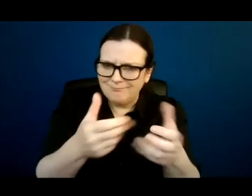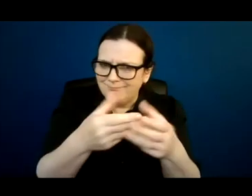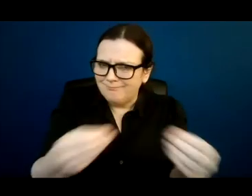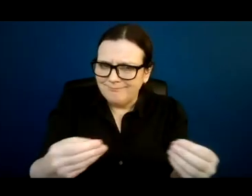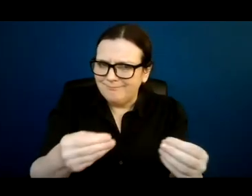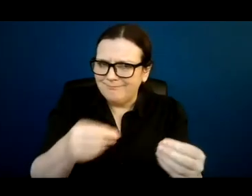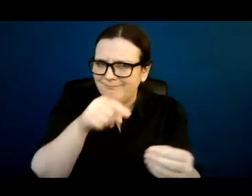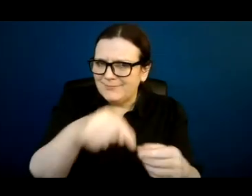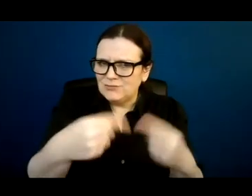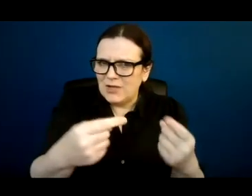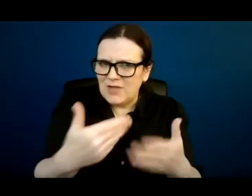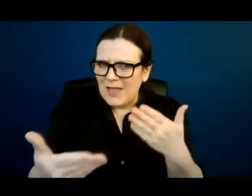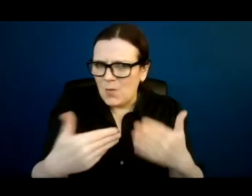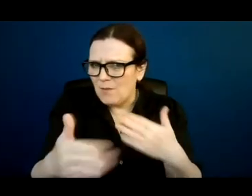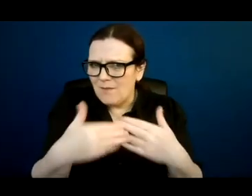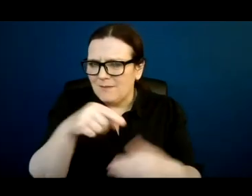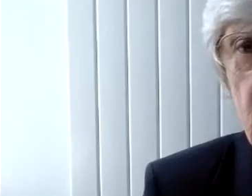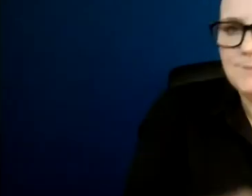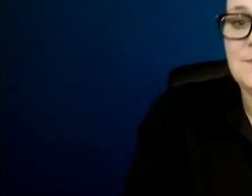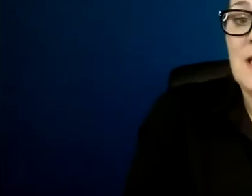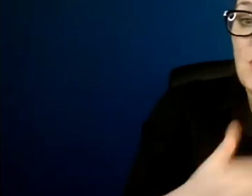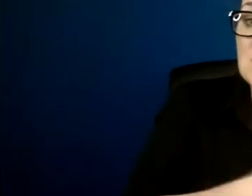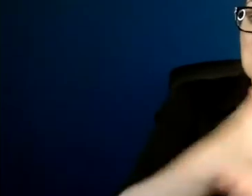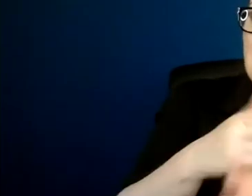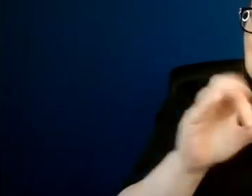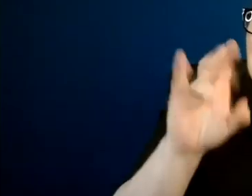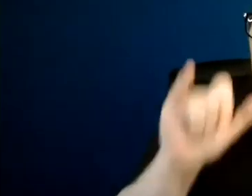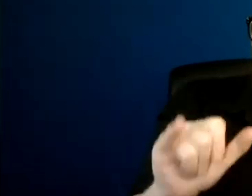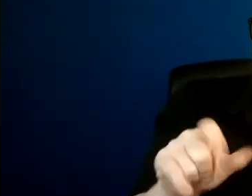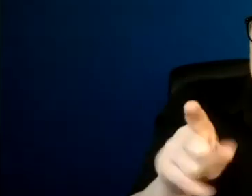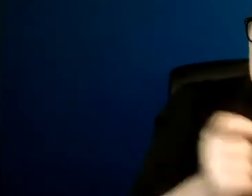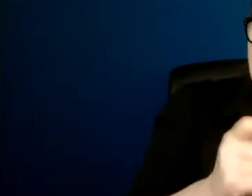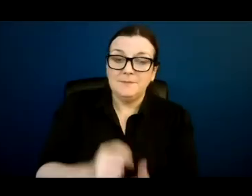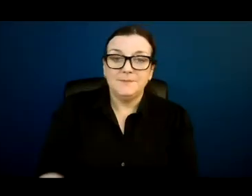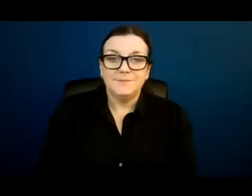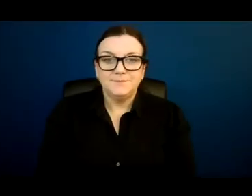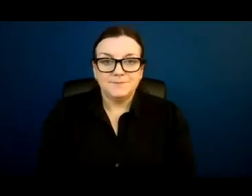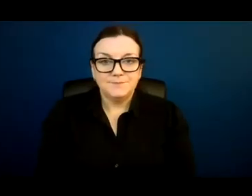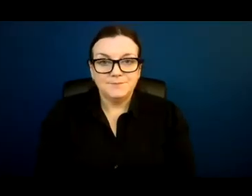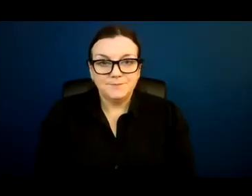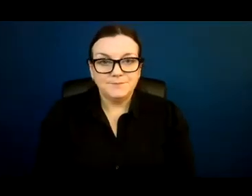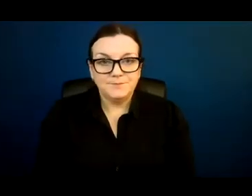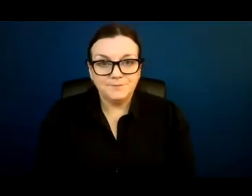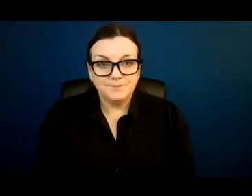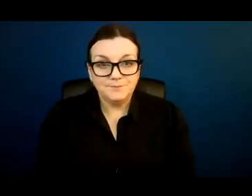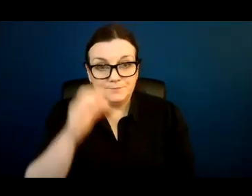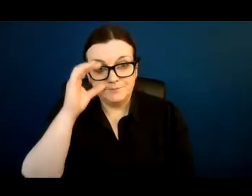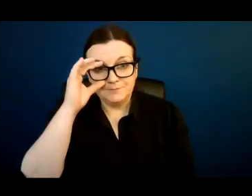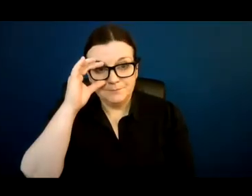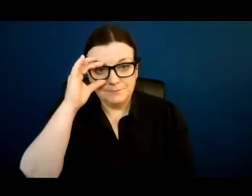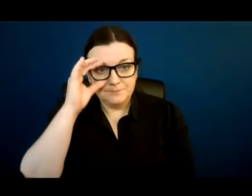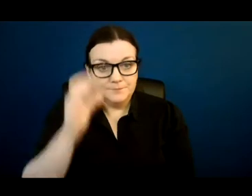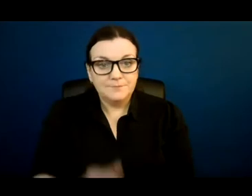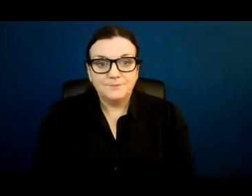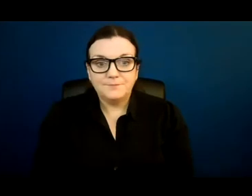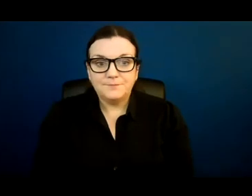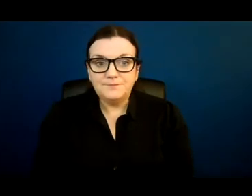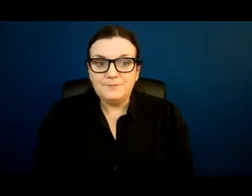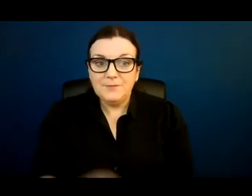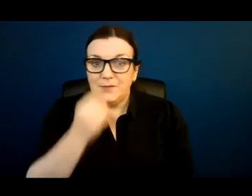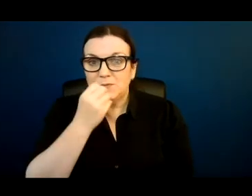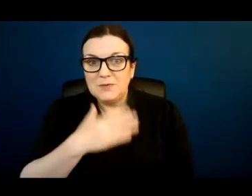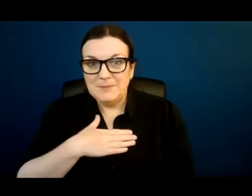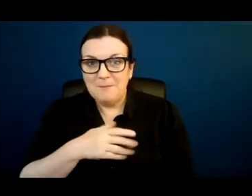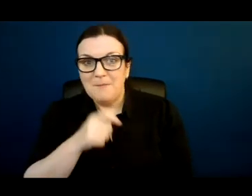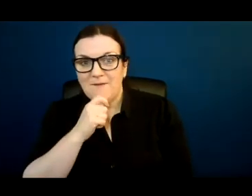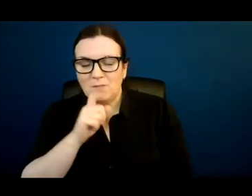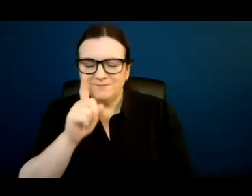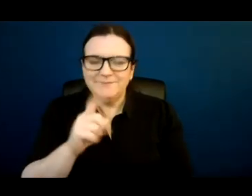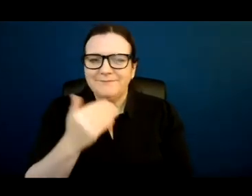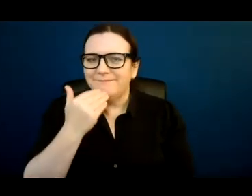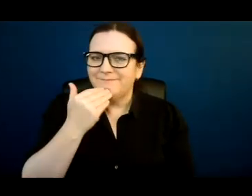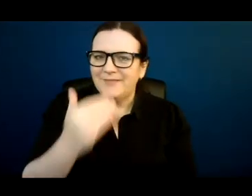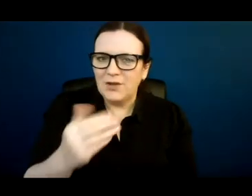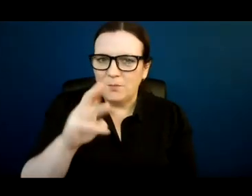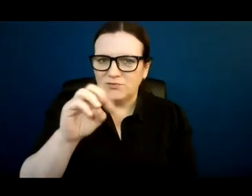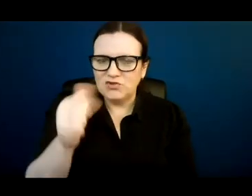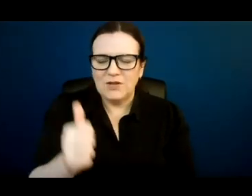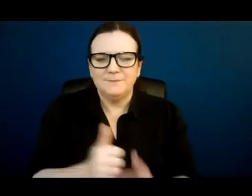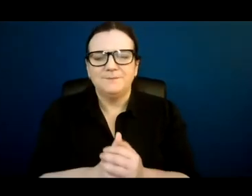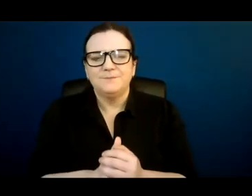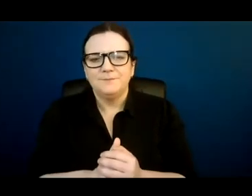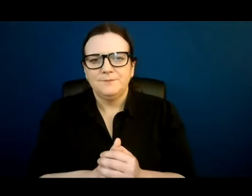I am going to start with Gary on this occasion. >>: Thanks Patricia. The great Professor Gerry